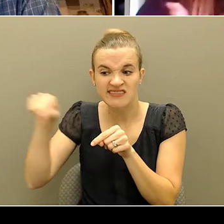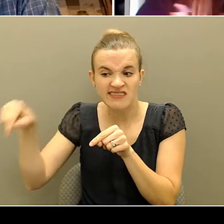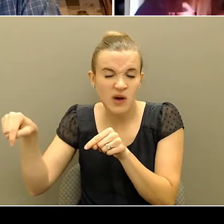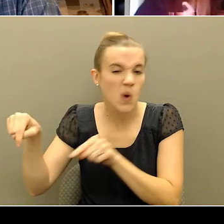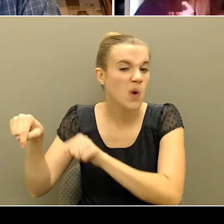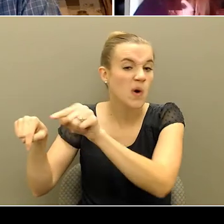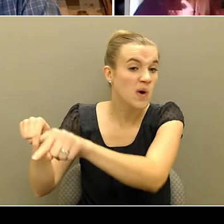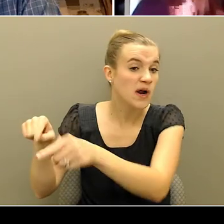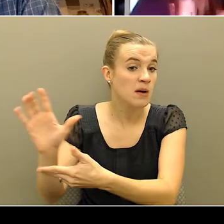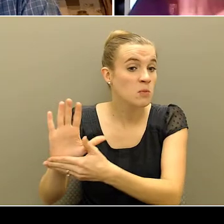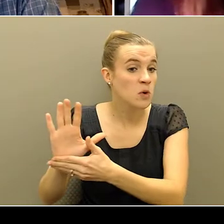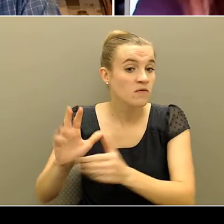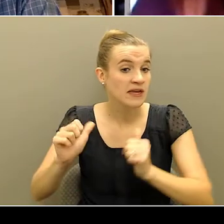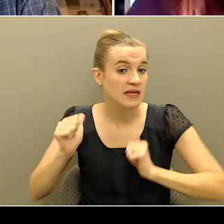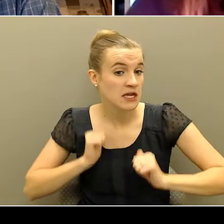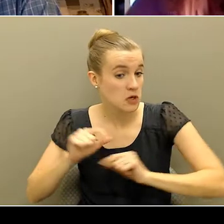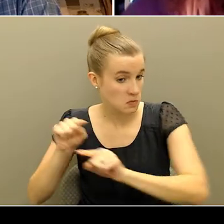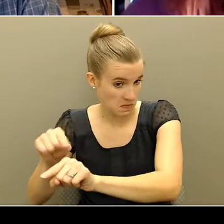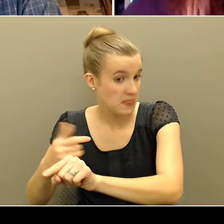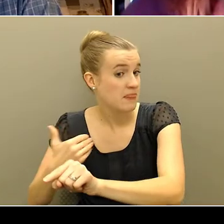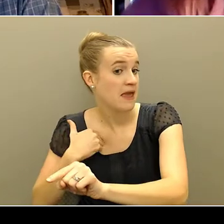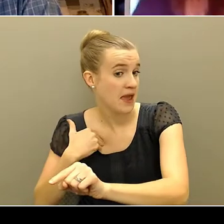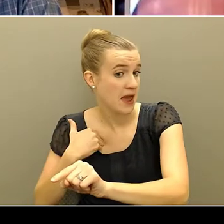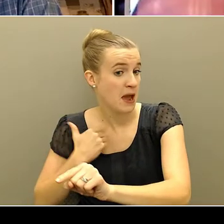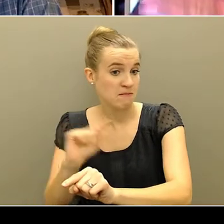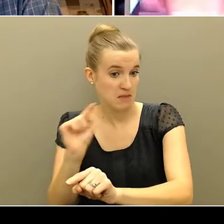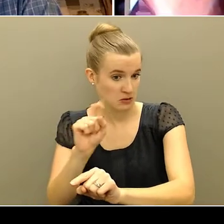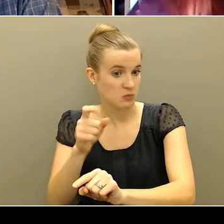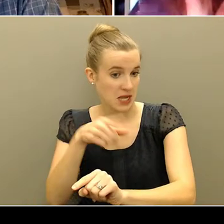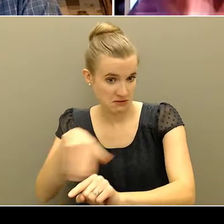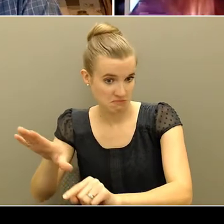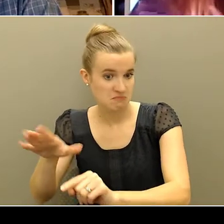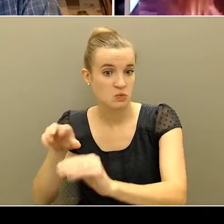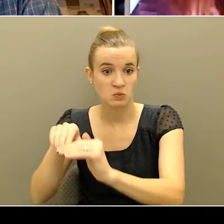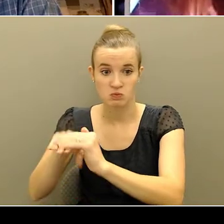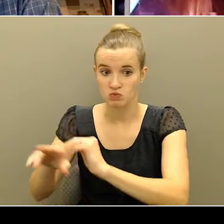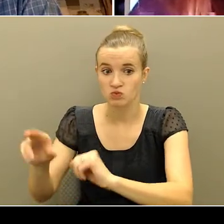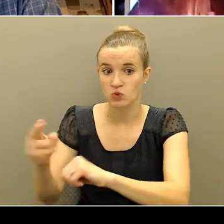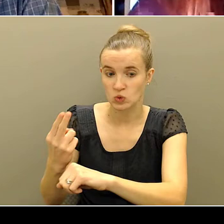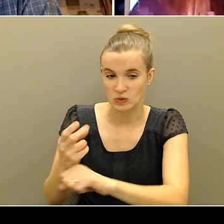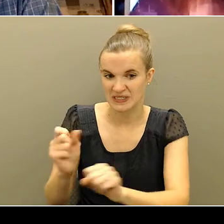can be, you know, offering what you're able to do at that moment, and then also